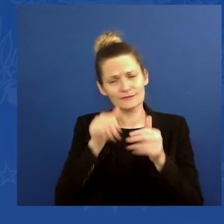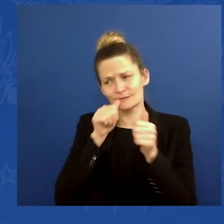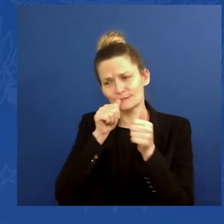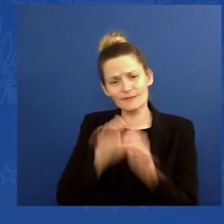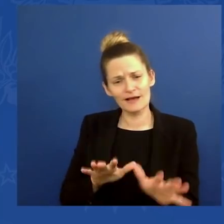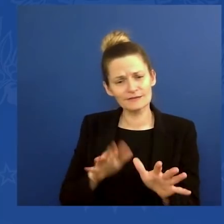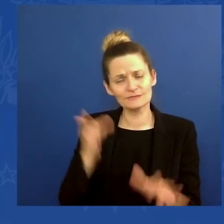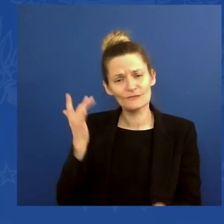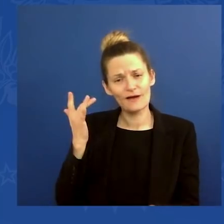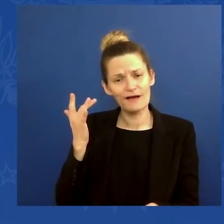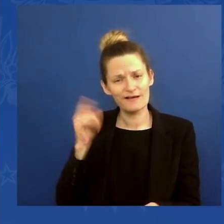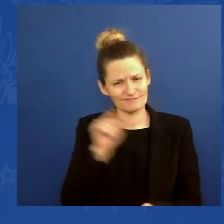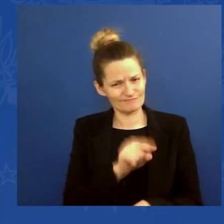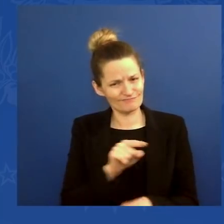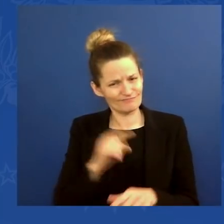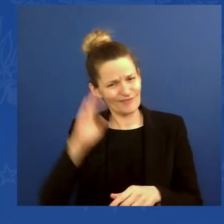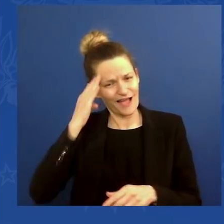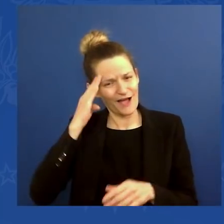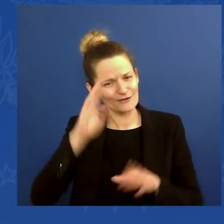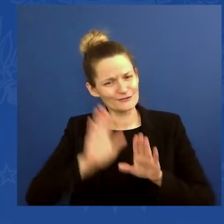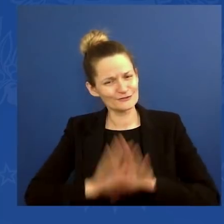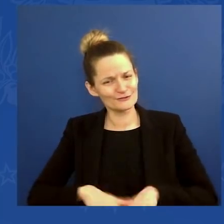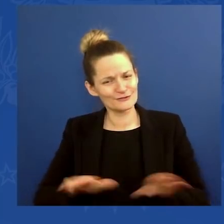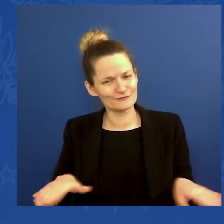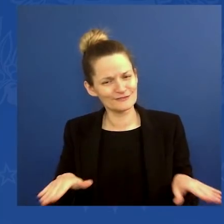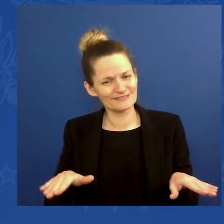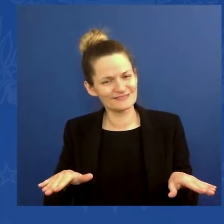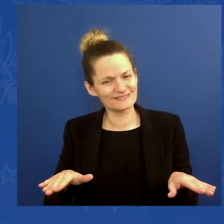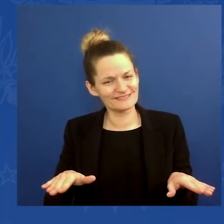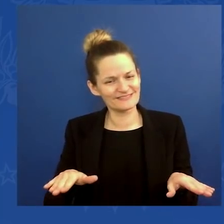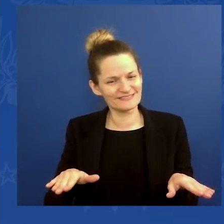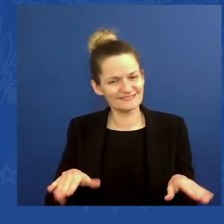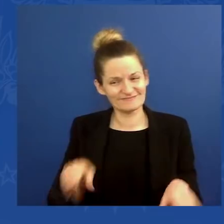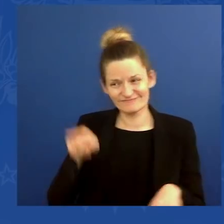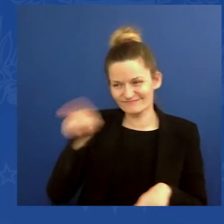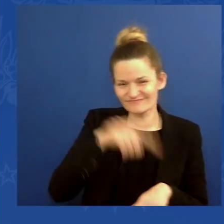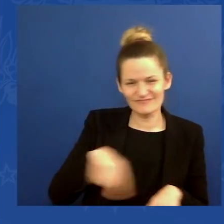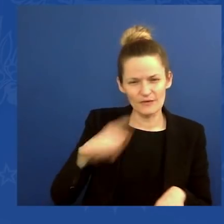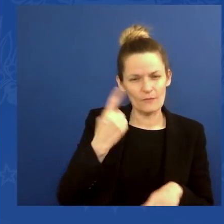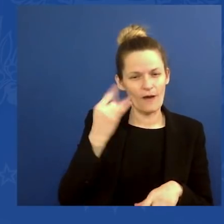And one of those Irish children is now the President of the United States.